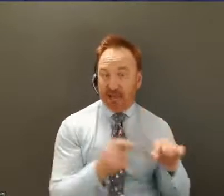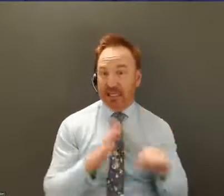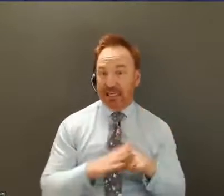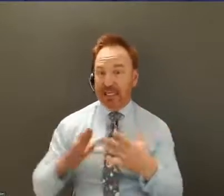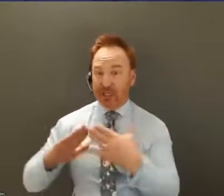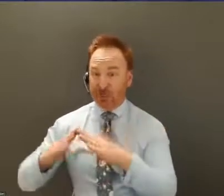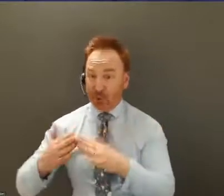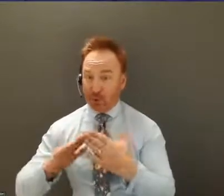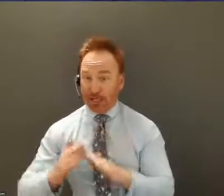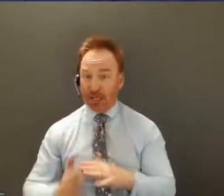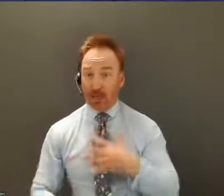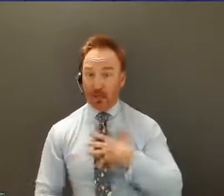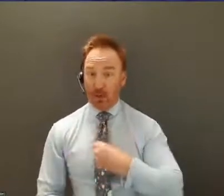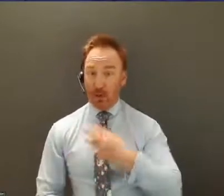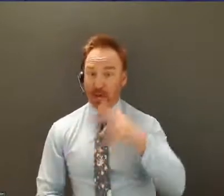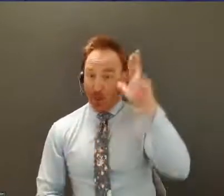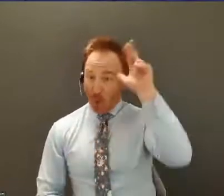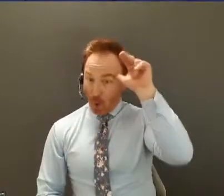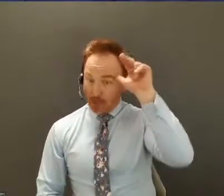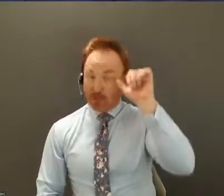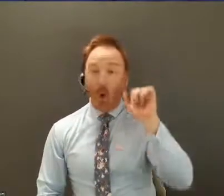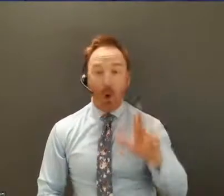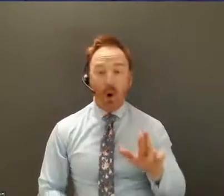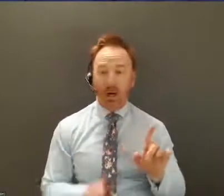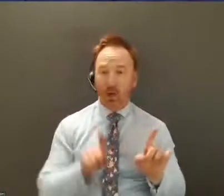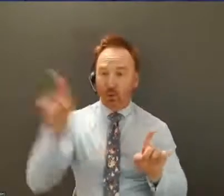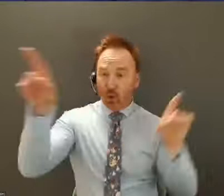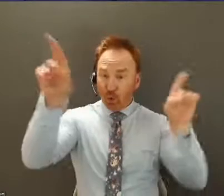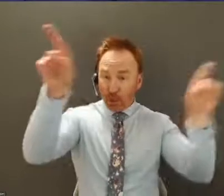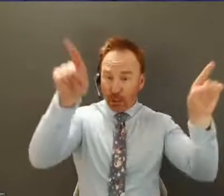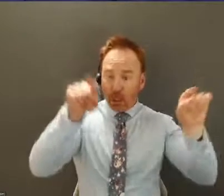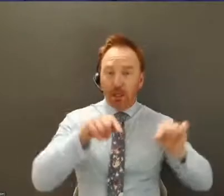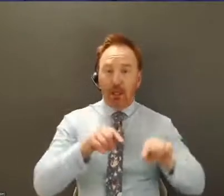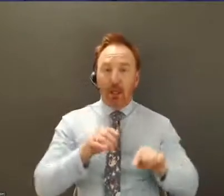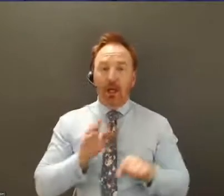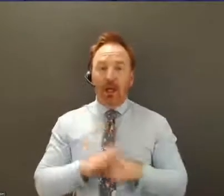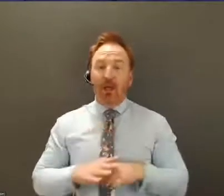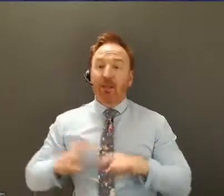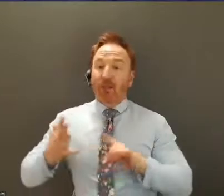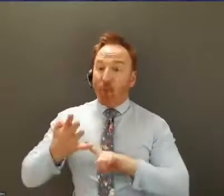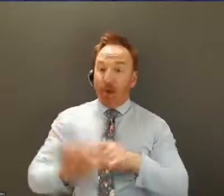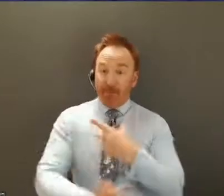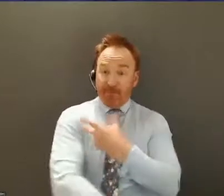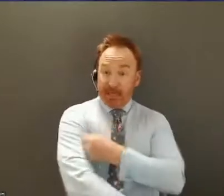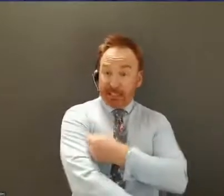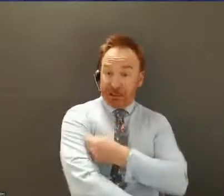know cases or clusters but not every chain has been identified